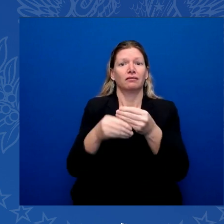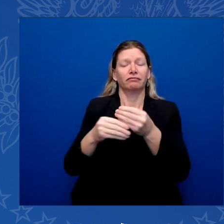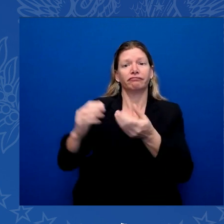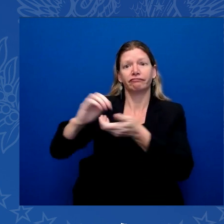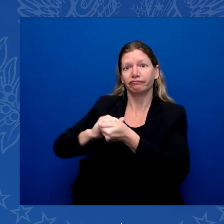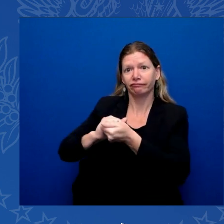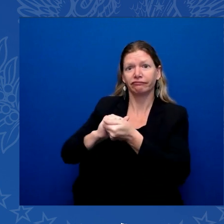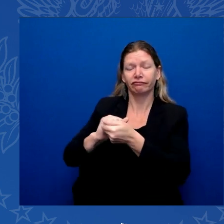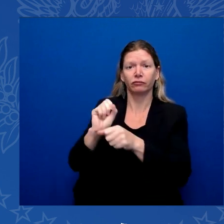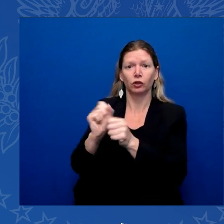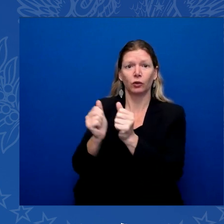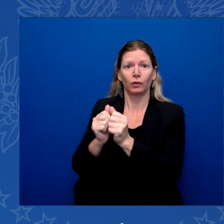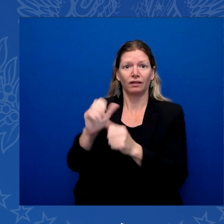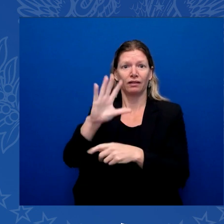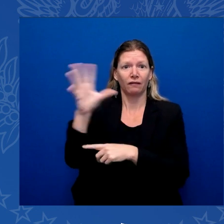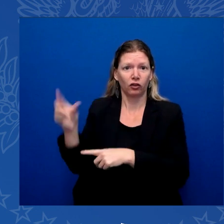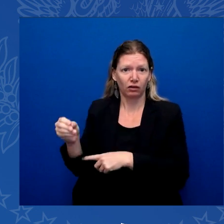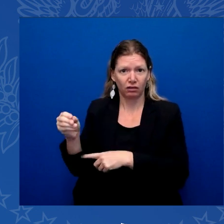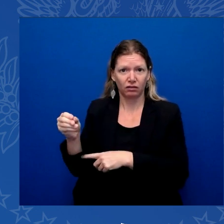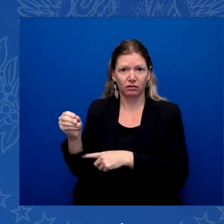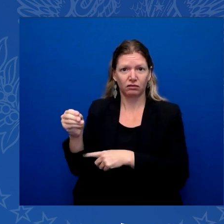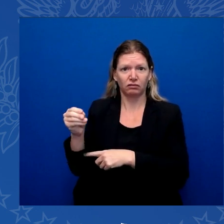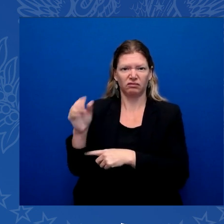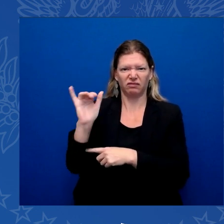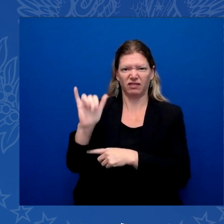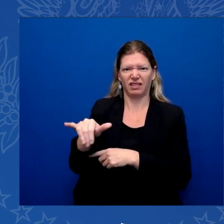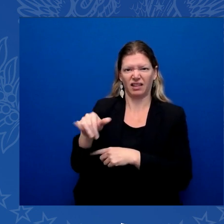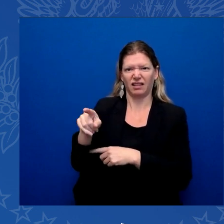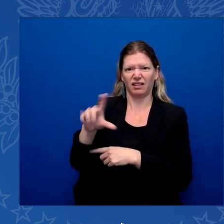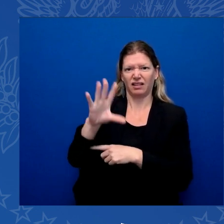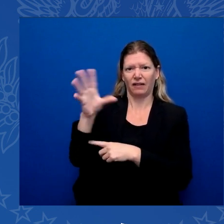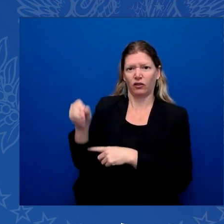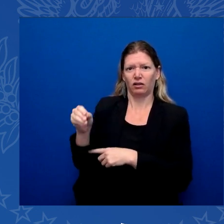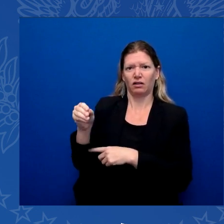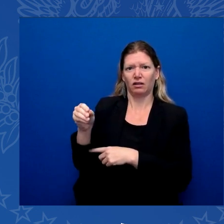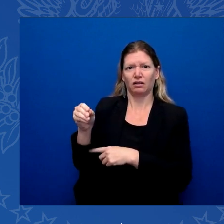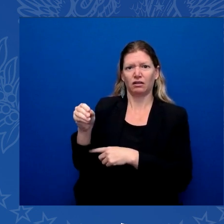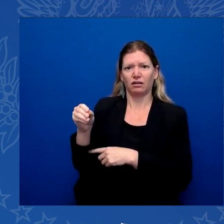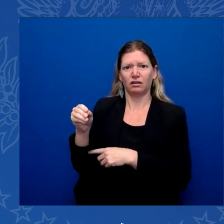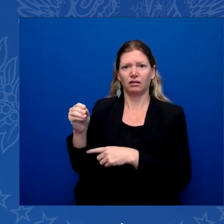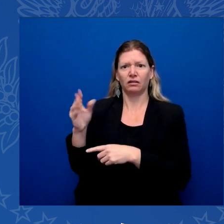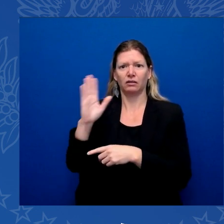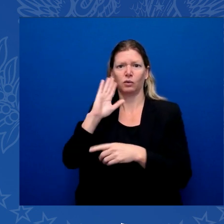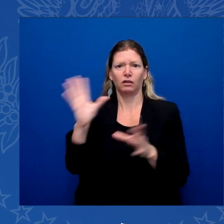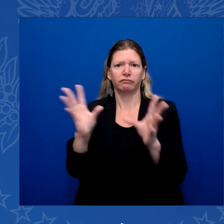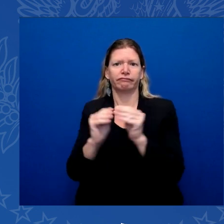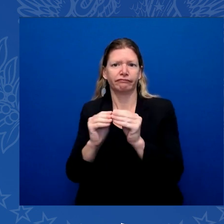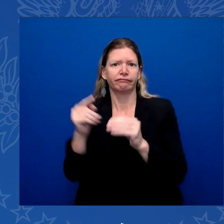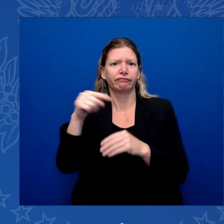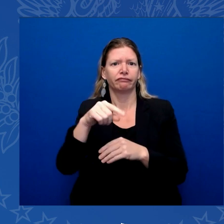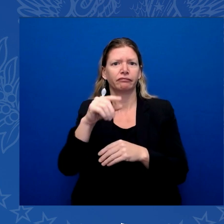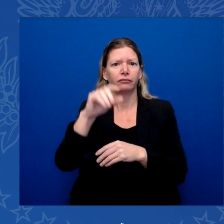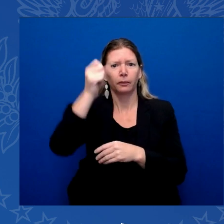will convene in Berlin in November also as a sign of creating infrastructure